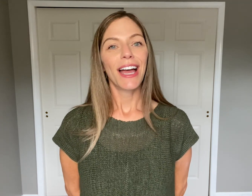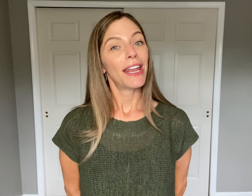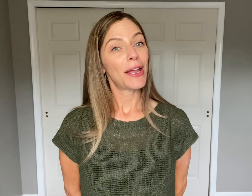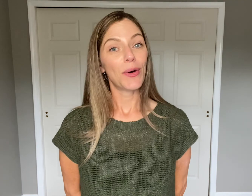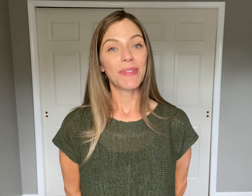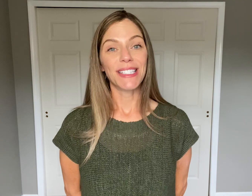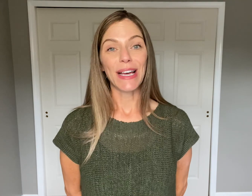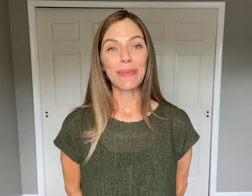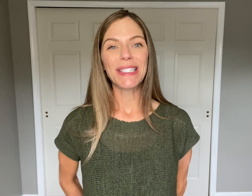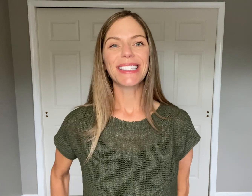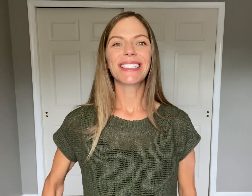and I hope this helps.